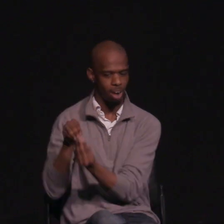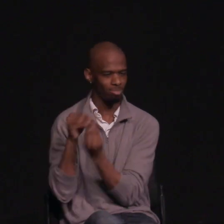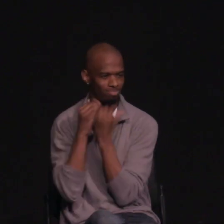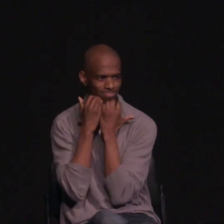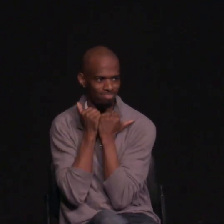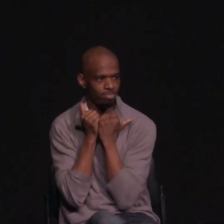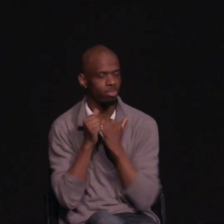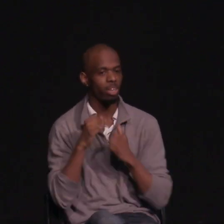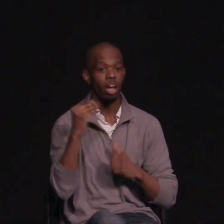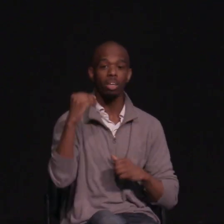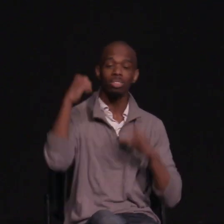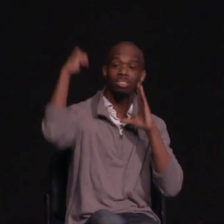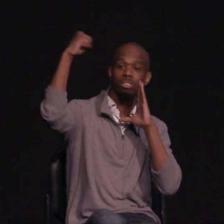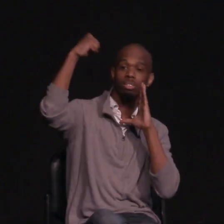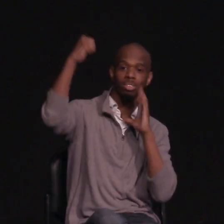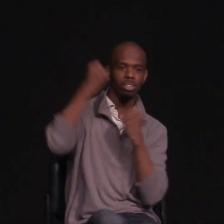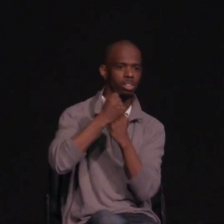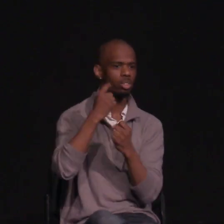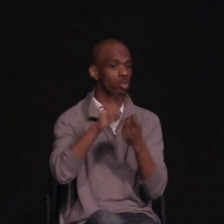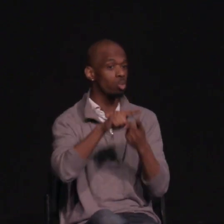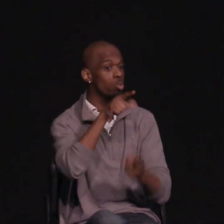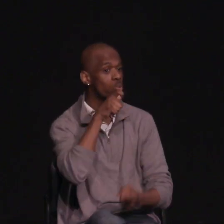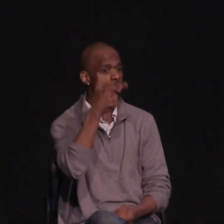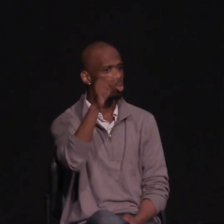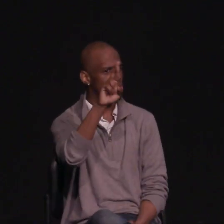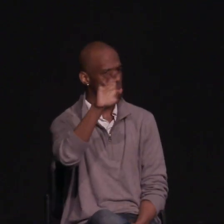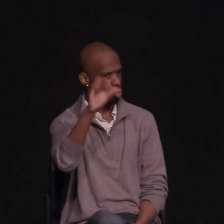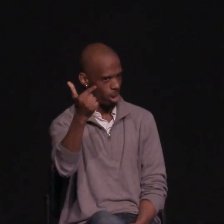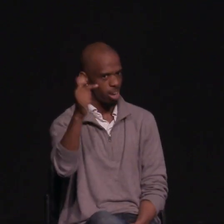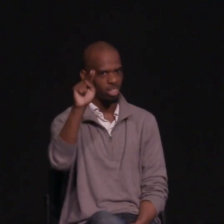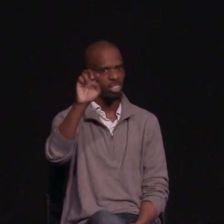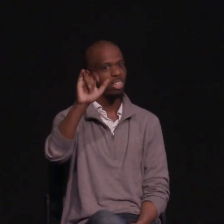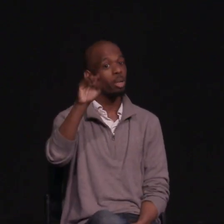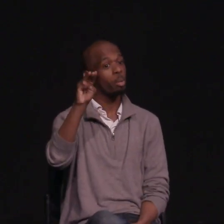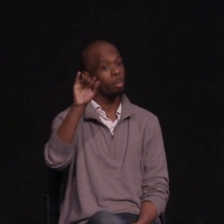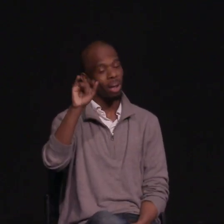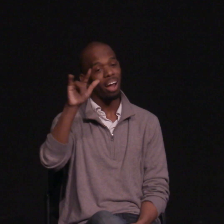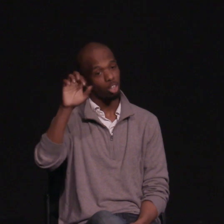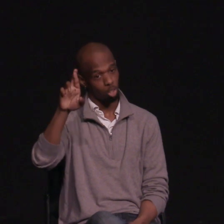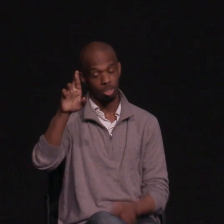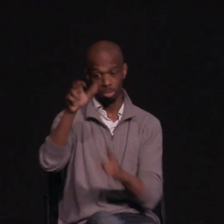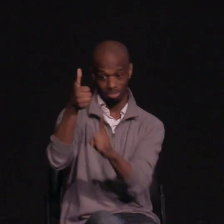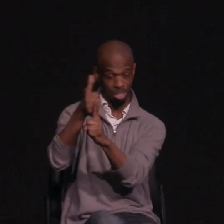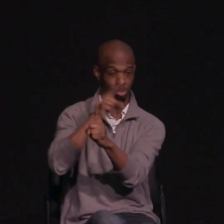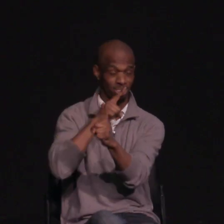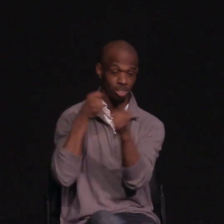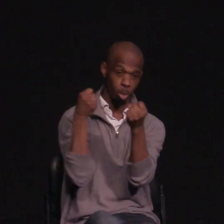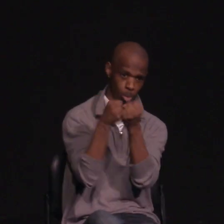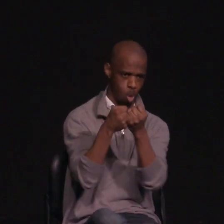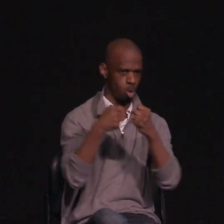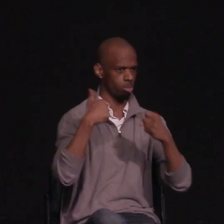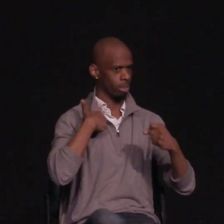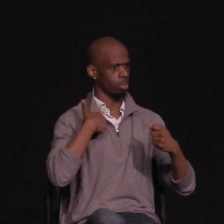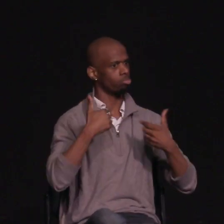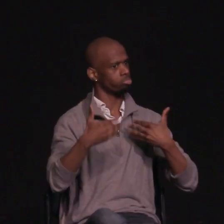Greg Niemeyer, professor in the Department of Art Practice, for supporting throughout this fellowship,